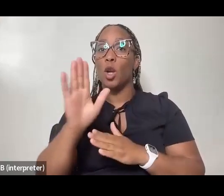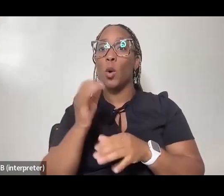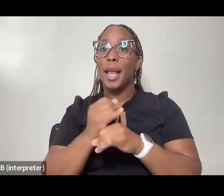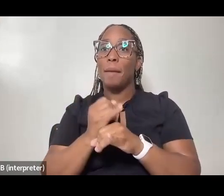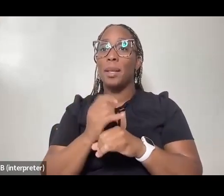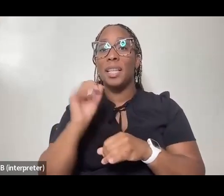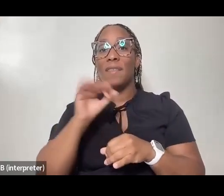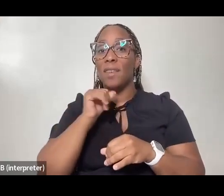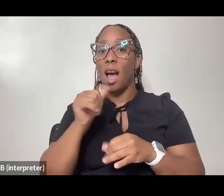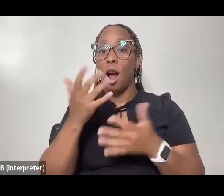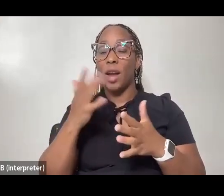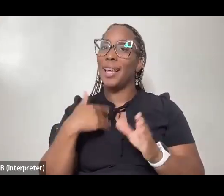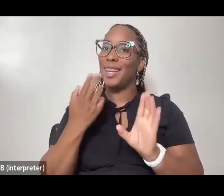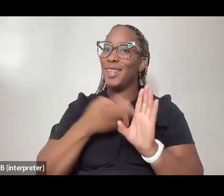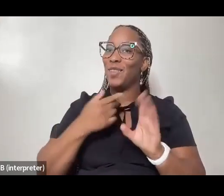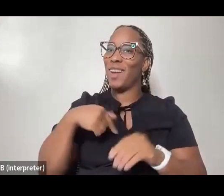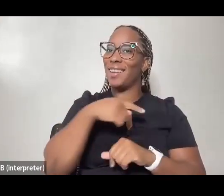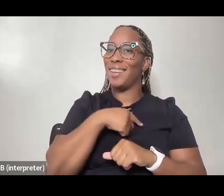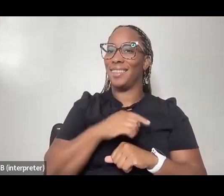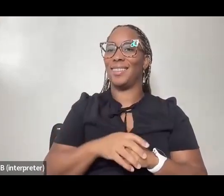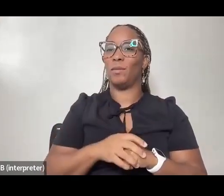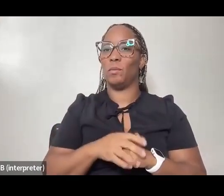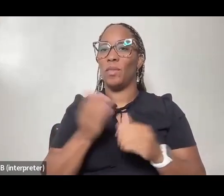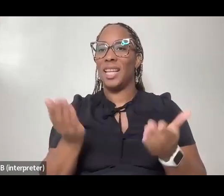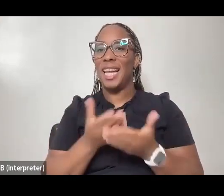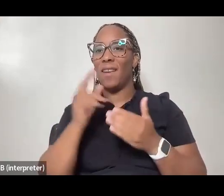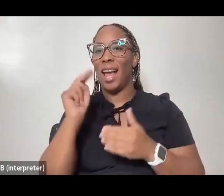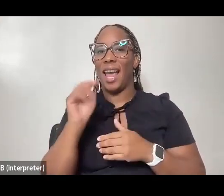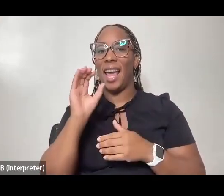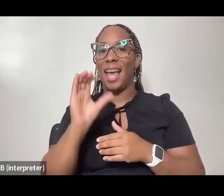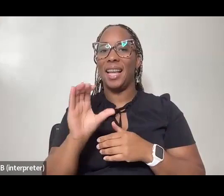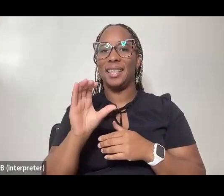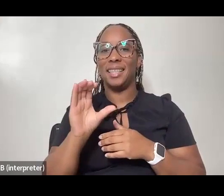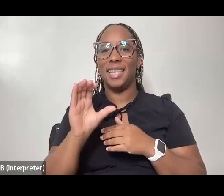not already done so, joined as. Here at -- to stay connected.